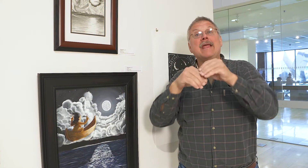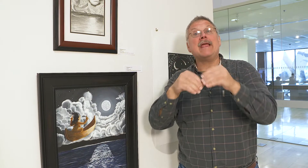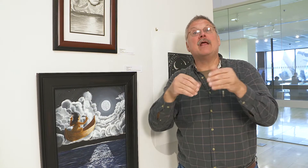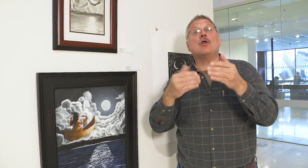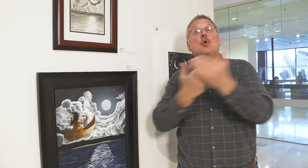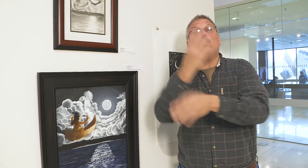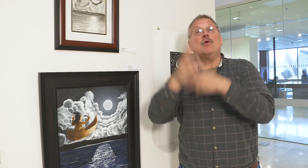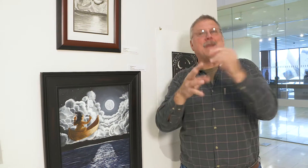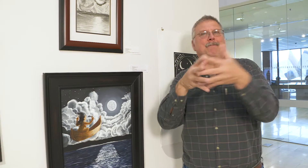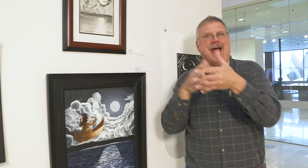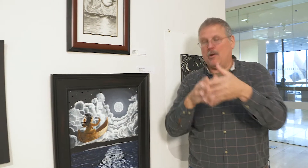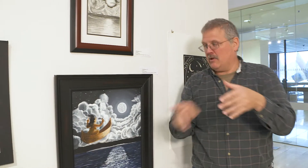in the new world of America.